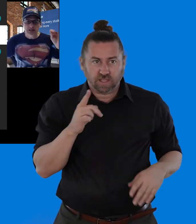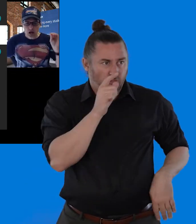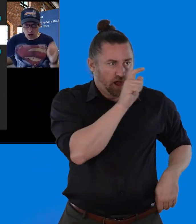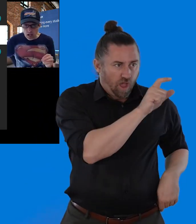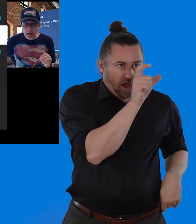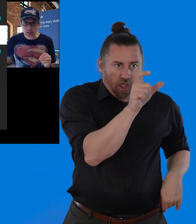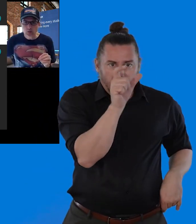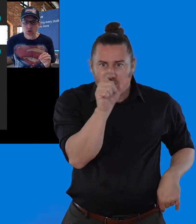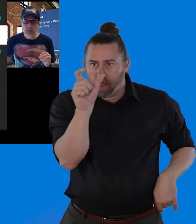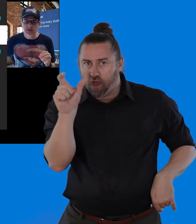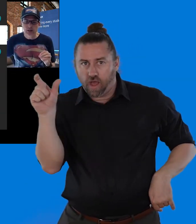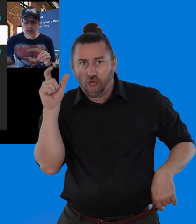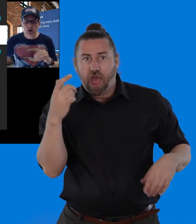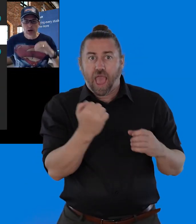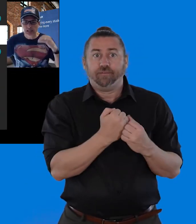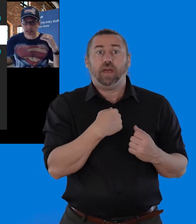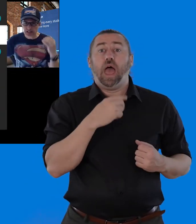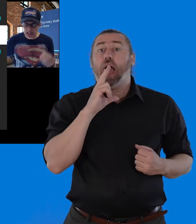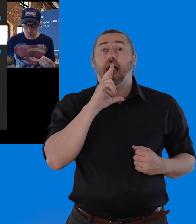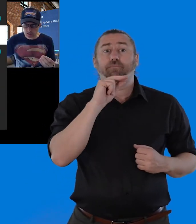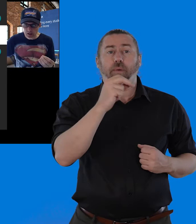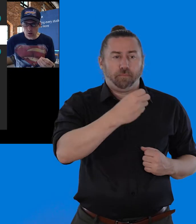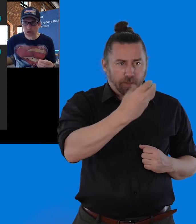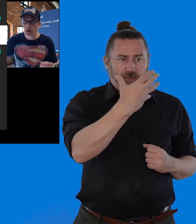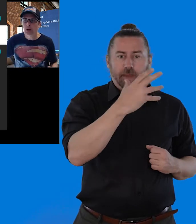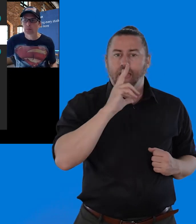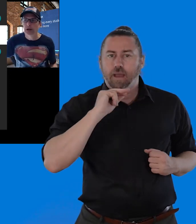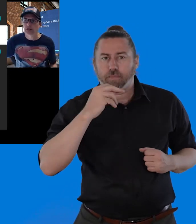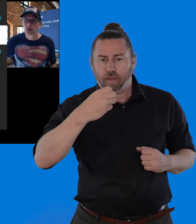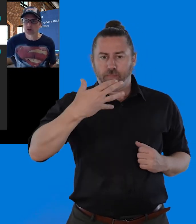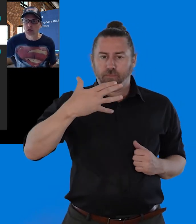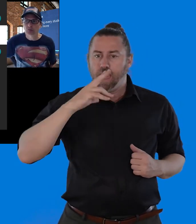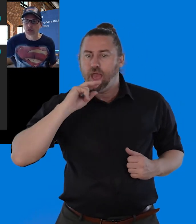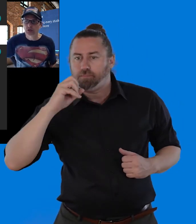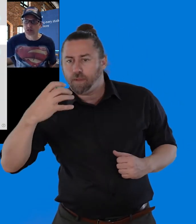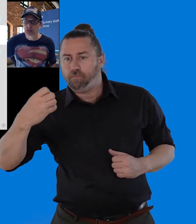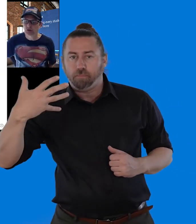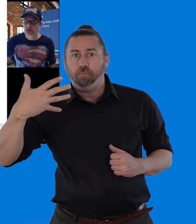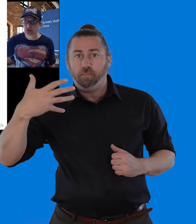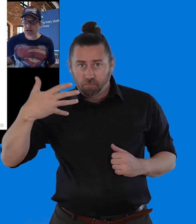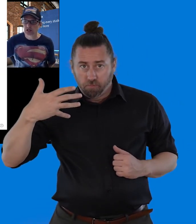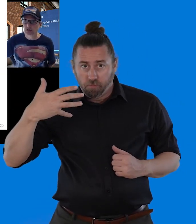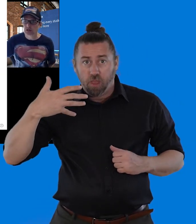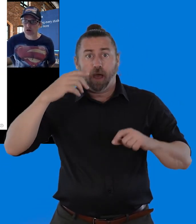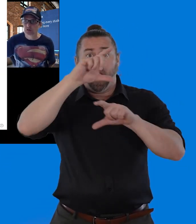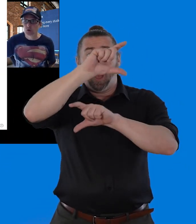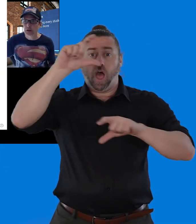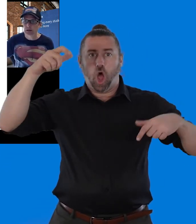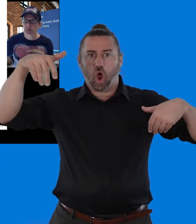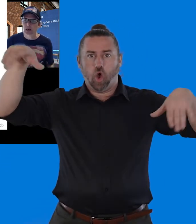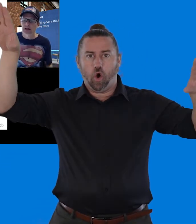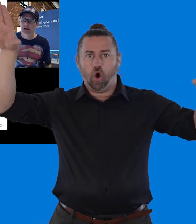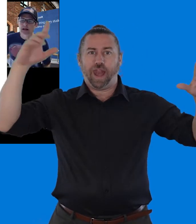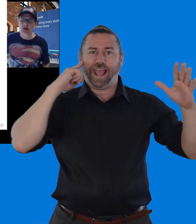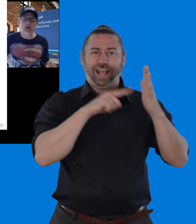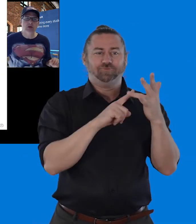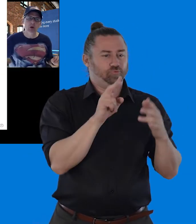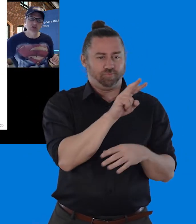It's highlighting the words as we go in sync with the audio, but it's also reducing those distractions for me. Now the other one we've got,